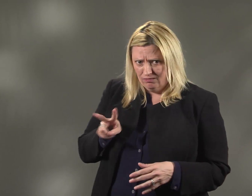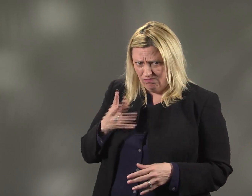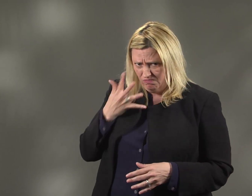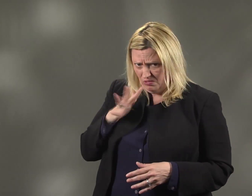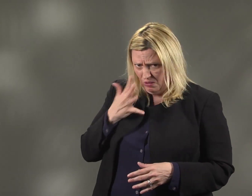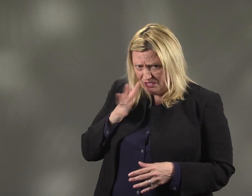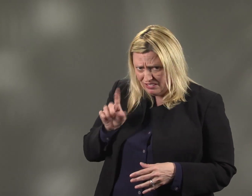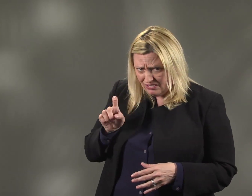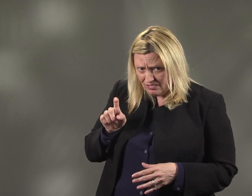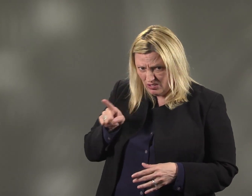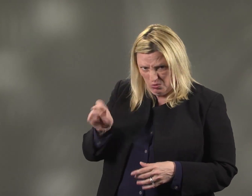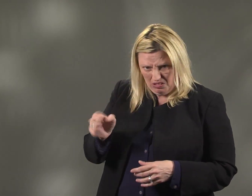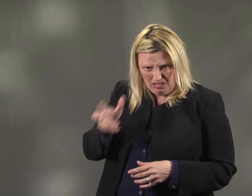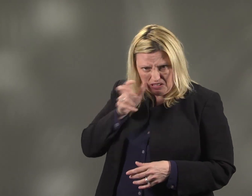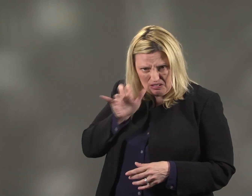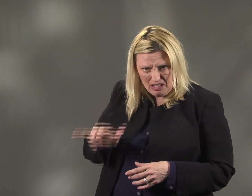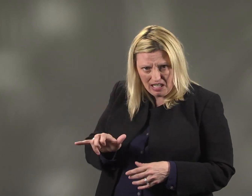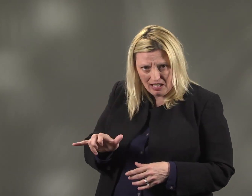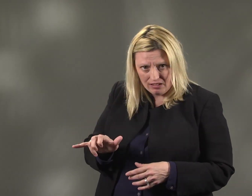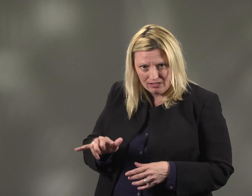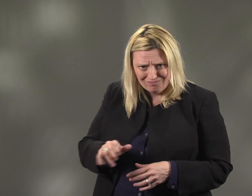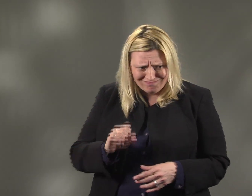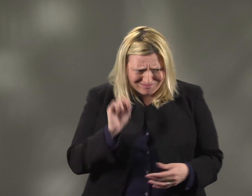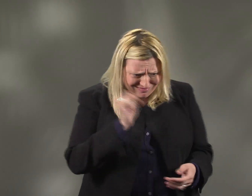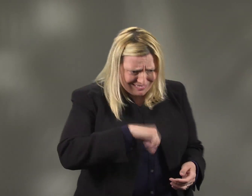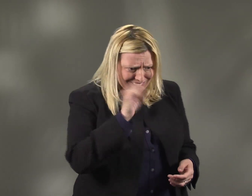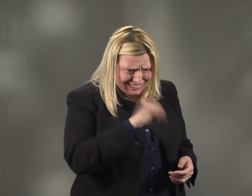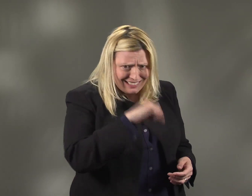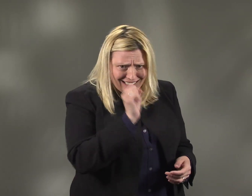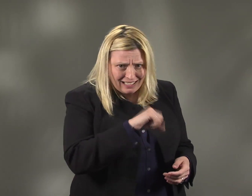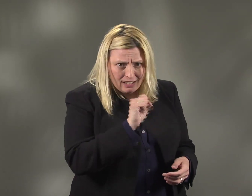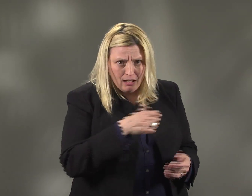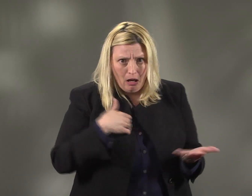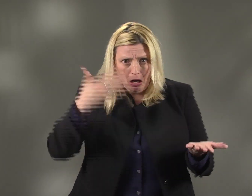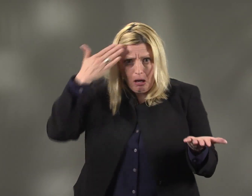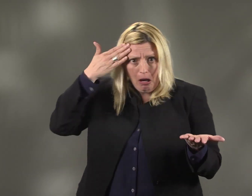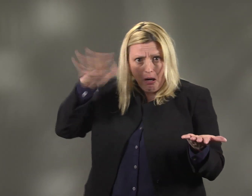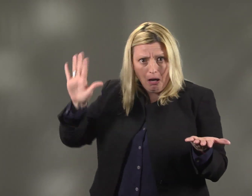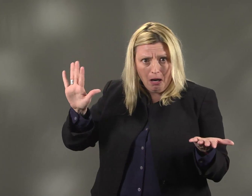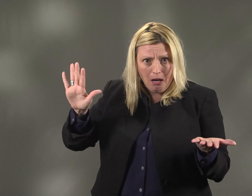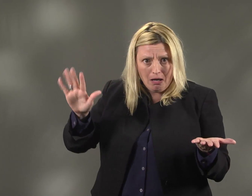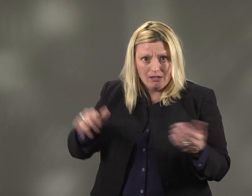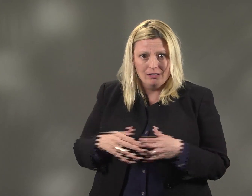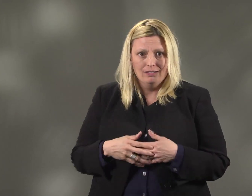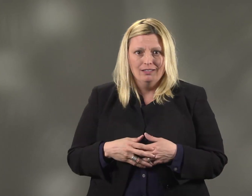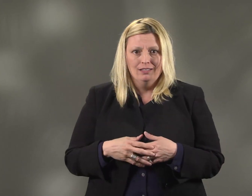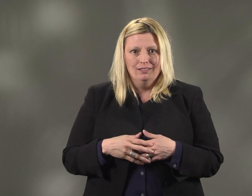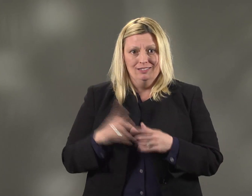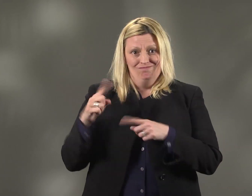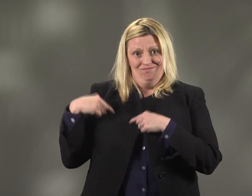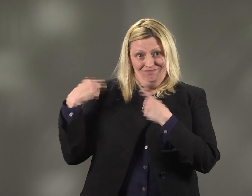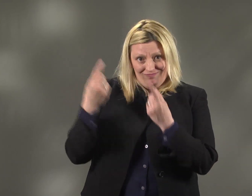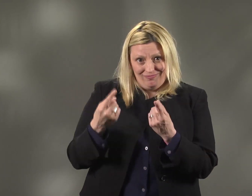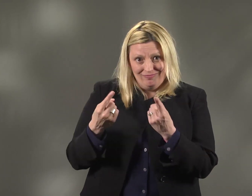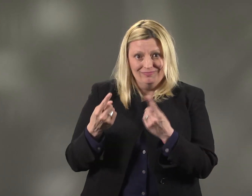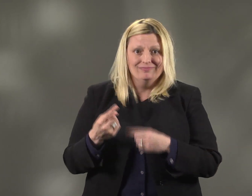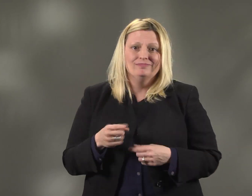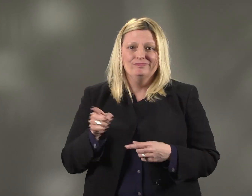He looked back at her and said, "Does that make noise? "You can hear that?" She said, "Yes!" And he replied that he was not aware of that.